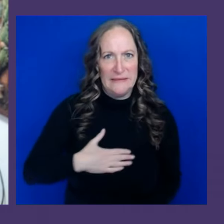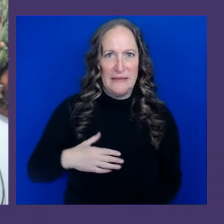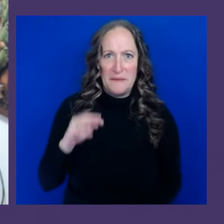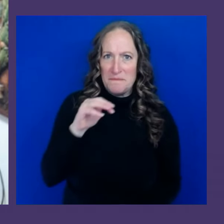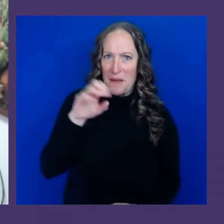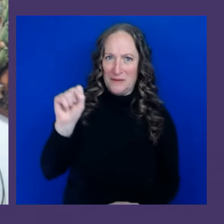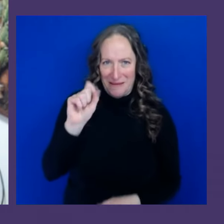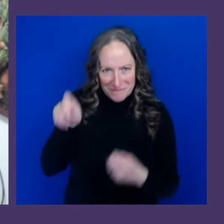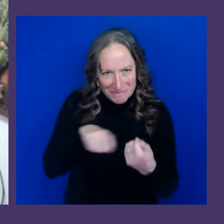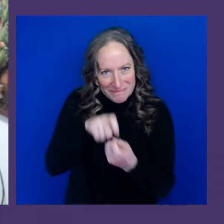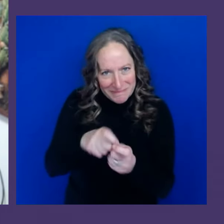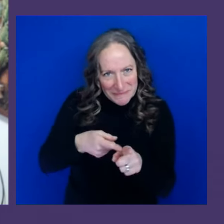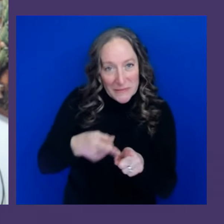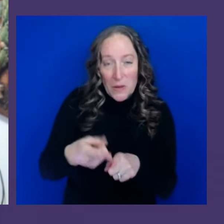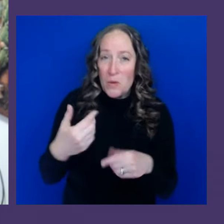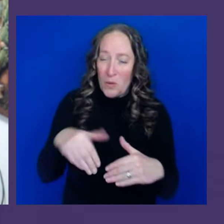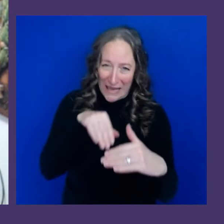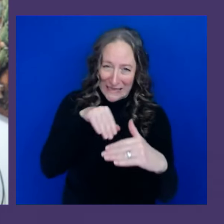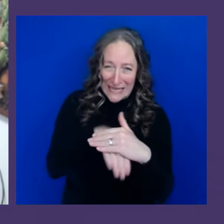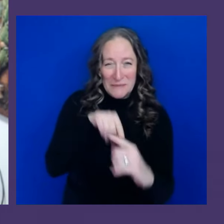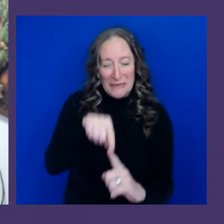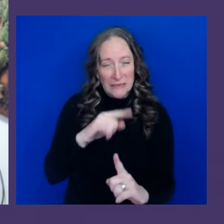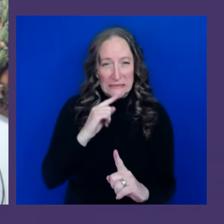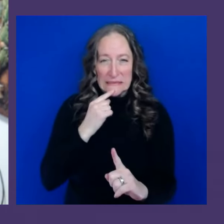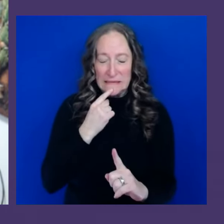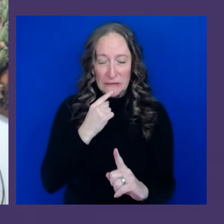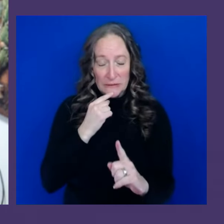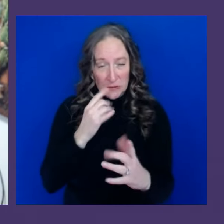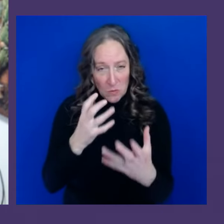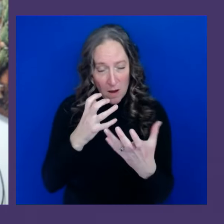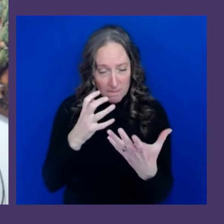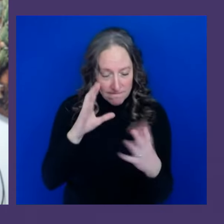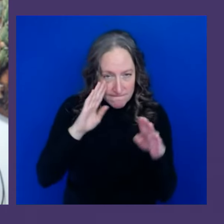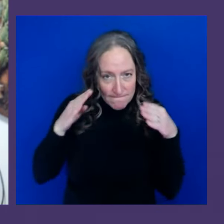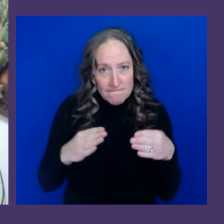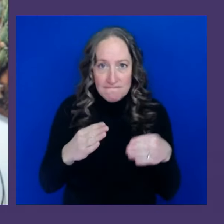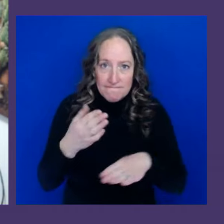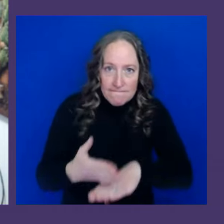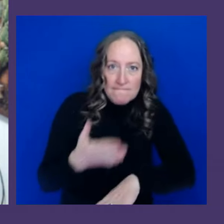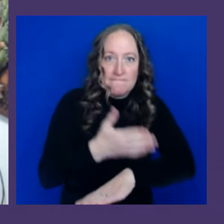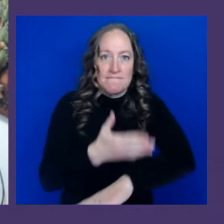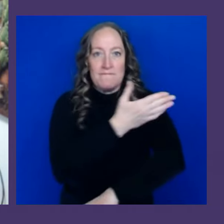we take accessibility very seriously and we want these products to work really